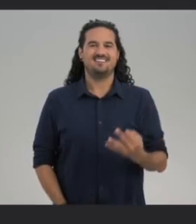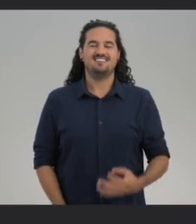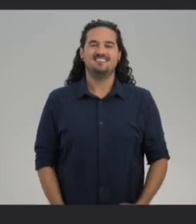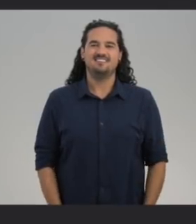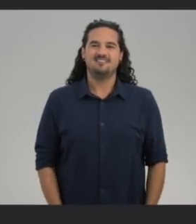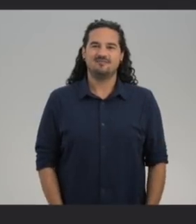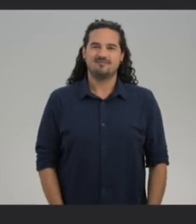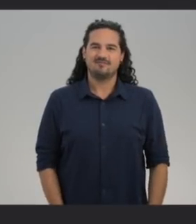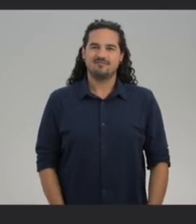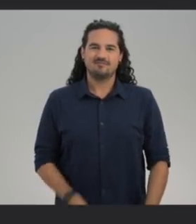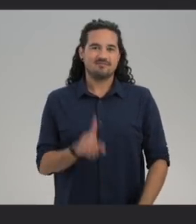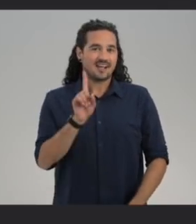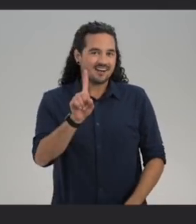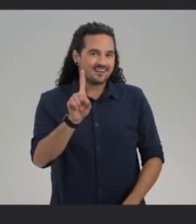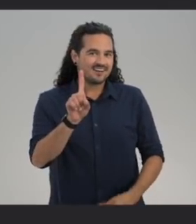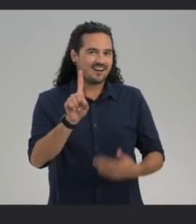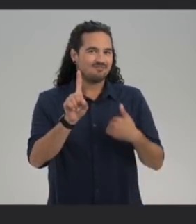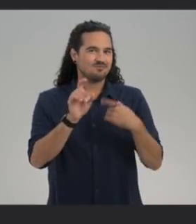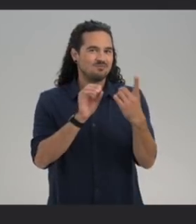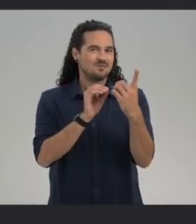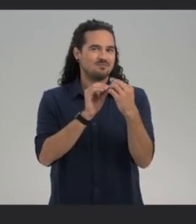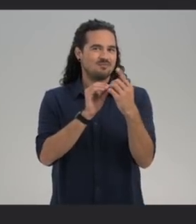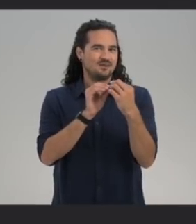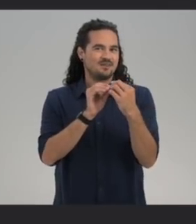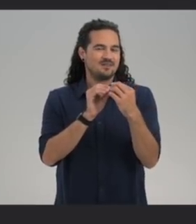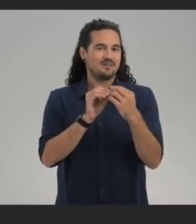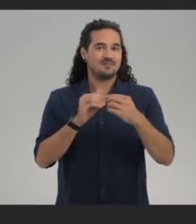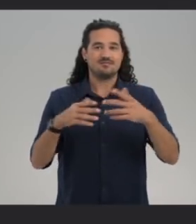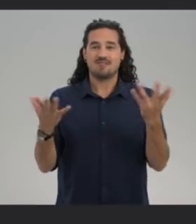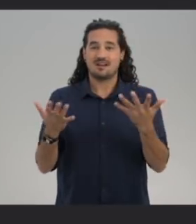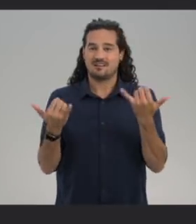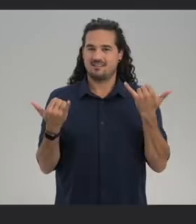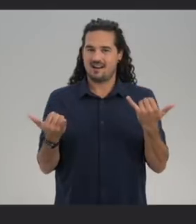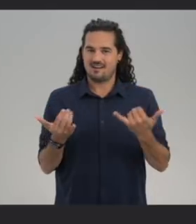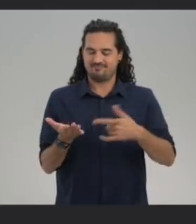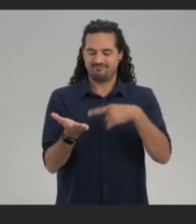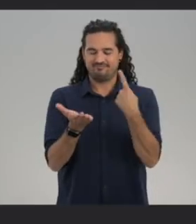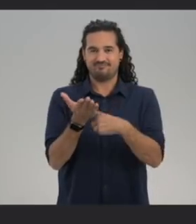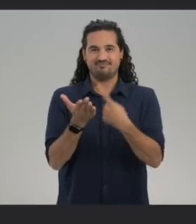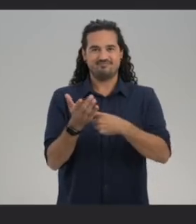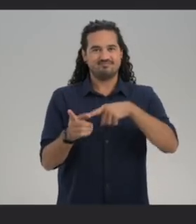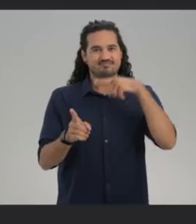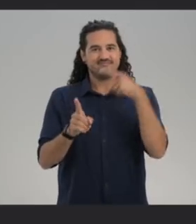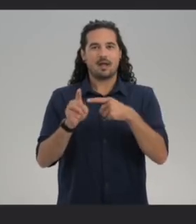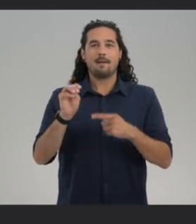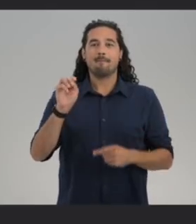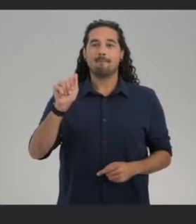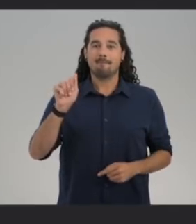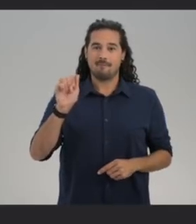But there is just one more thing. It's time to talk about the Mac.